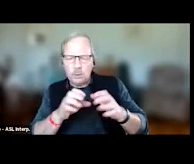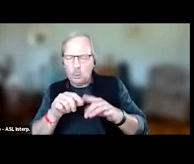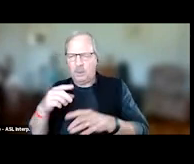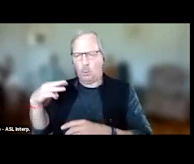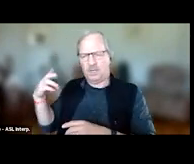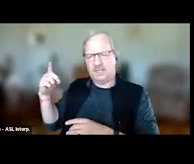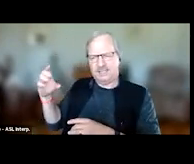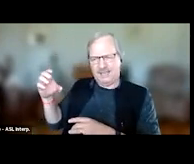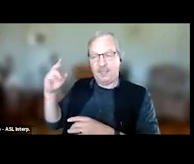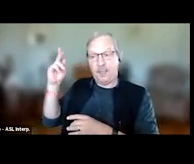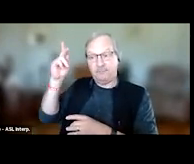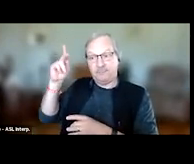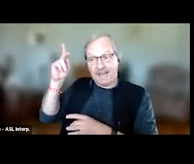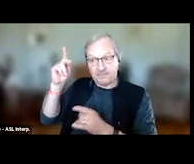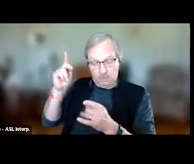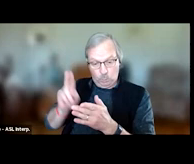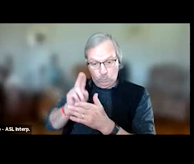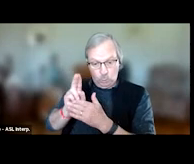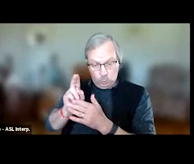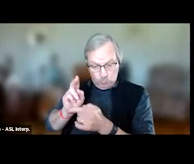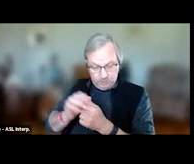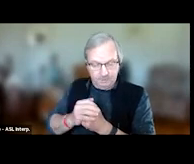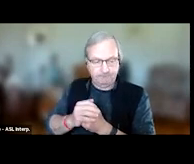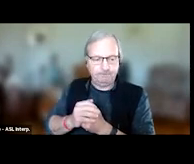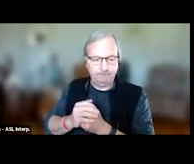and some of the philosophy that we use. I just wanna take a quick minute